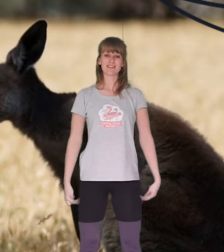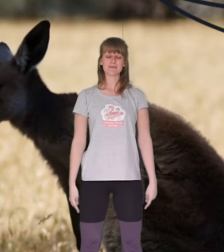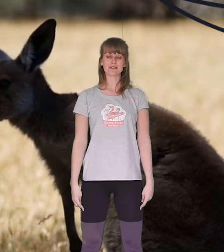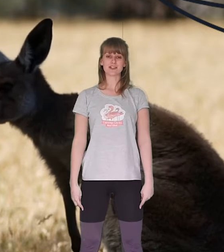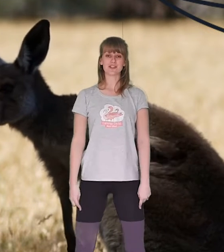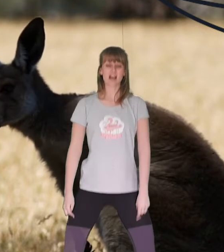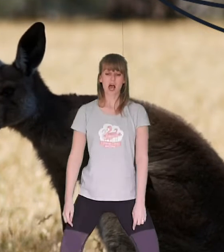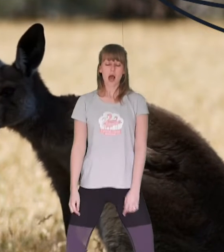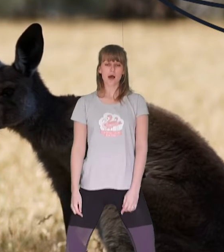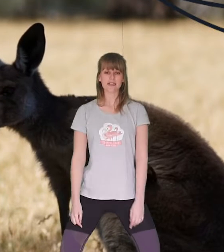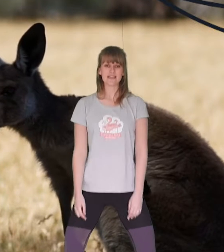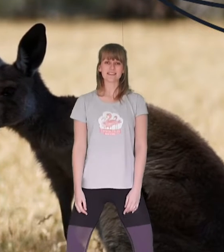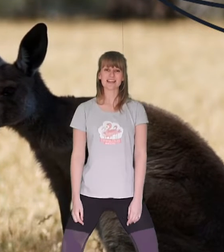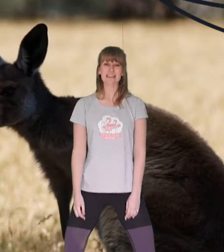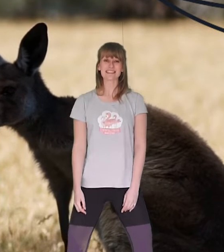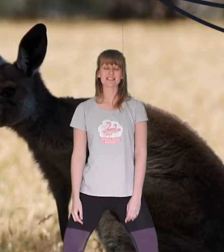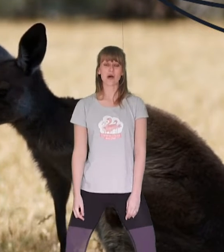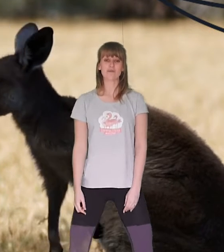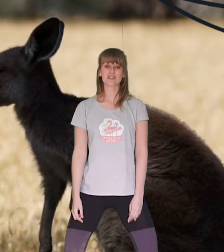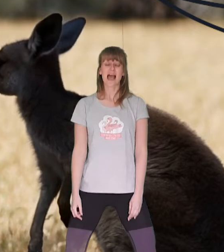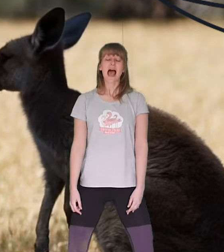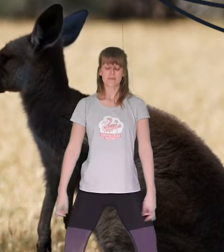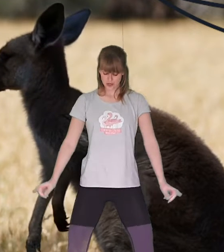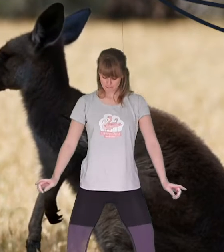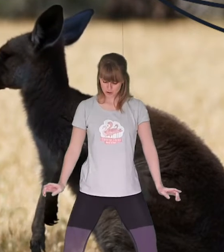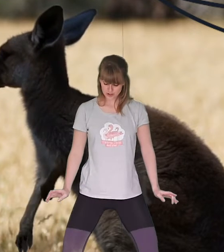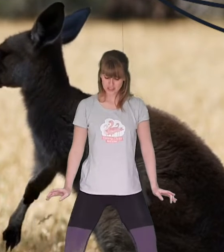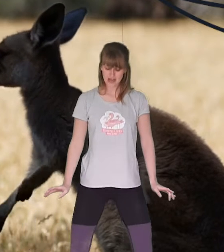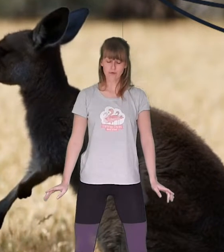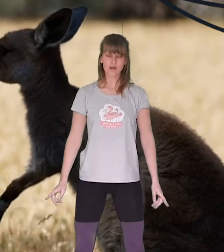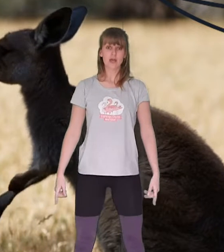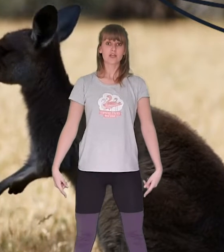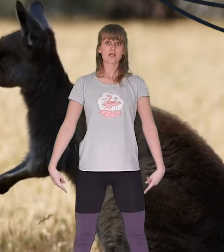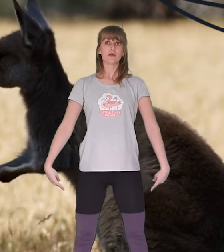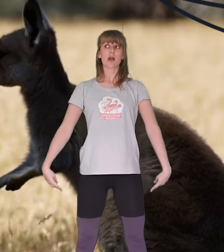to this position, our knees are nice and soft and we're gonna push down so we go